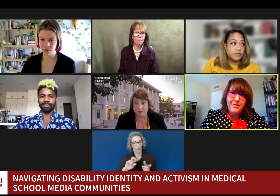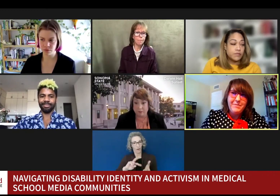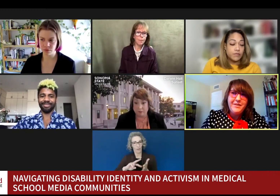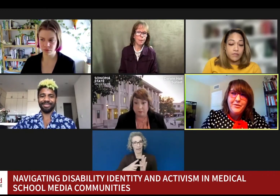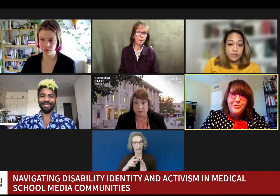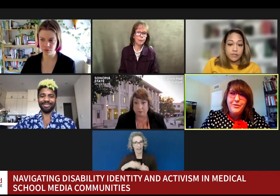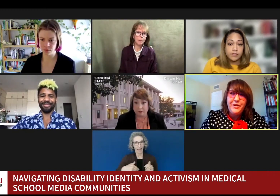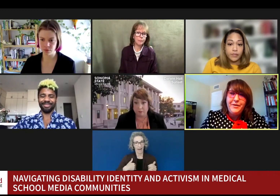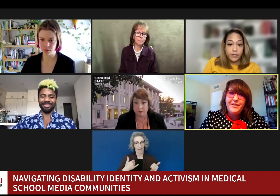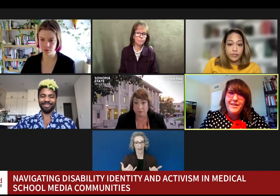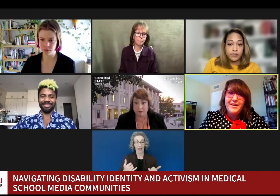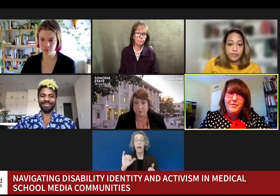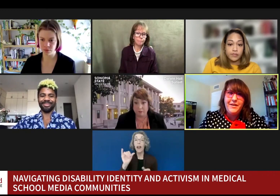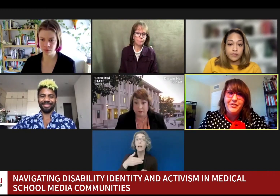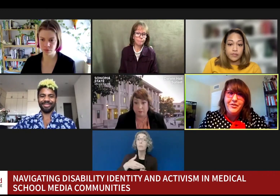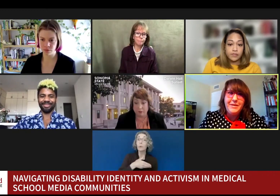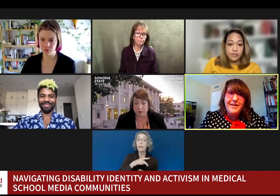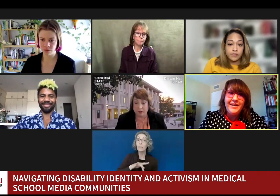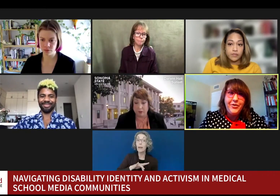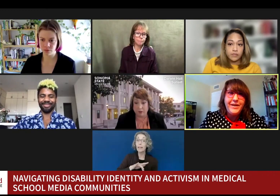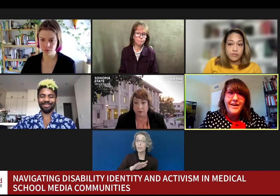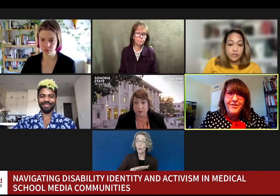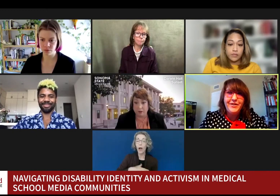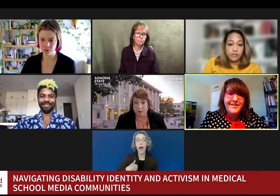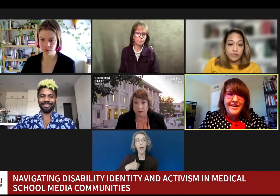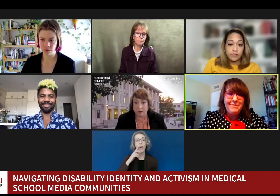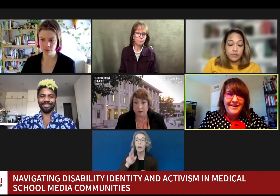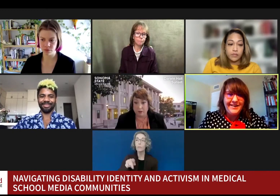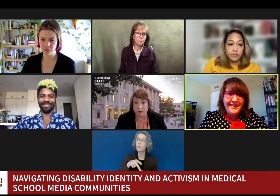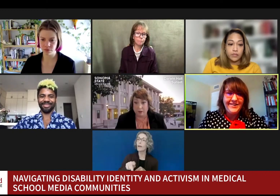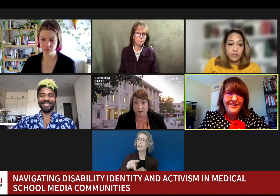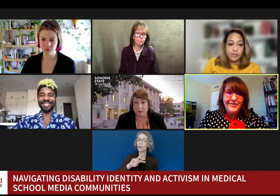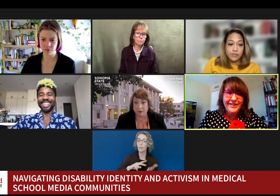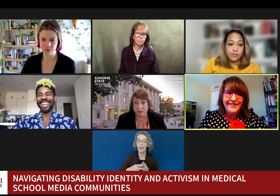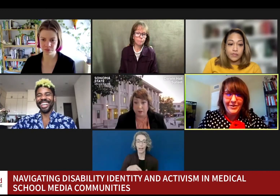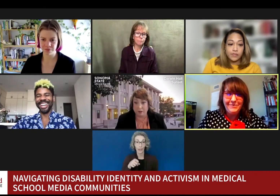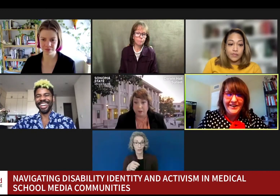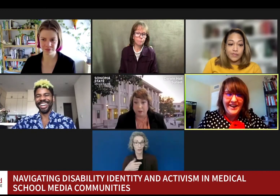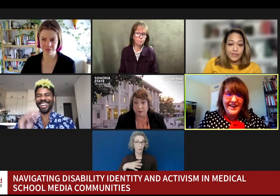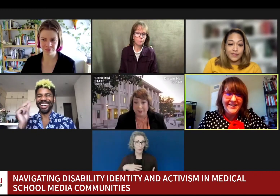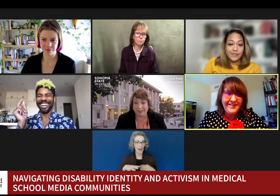Pre-med school, I would think professional meant like, Yeah, you dress nappy. You look really sharp today.